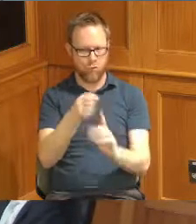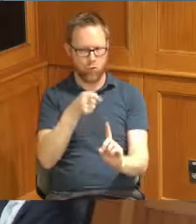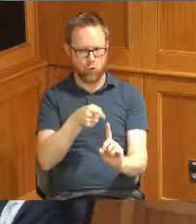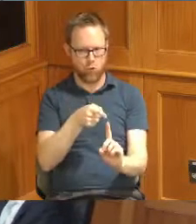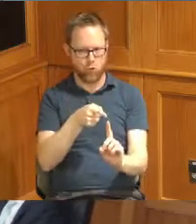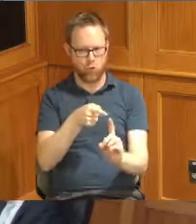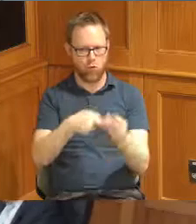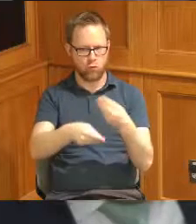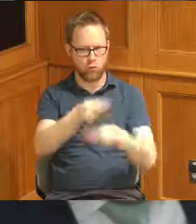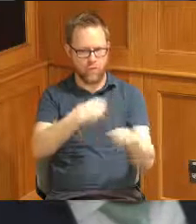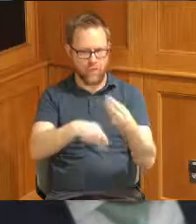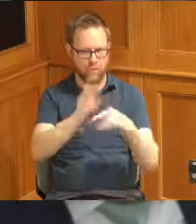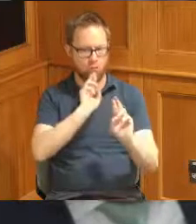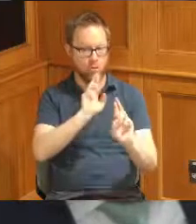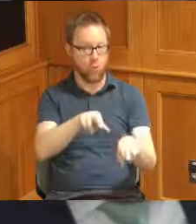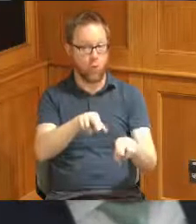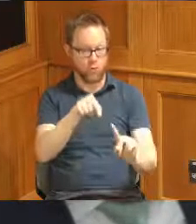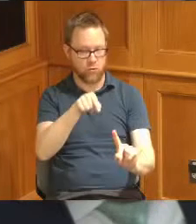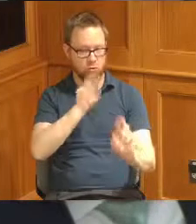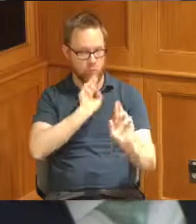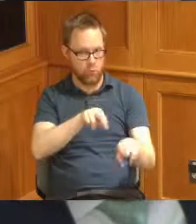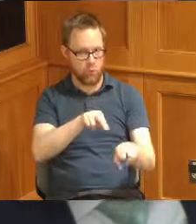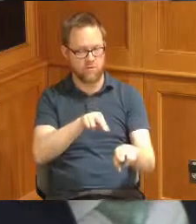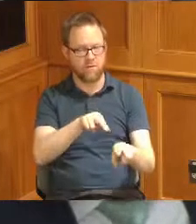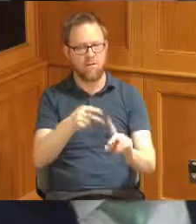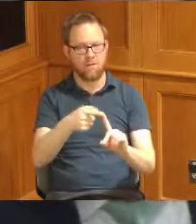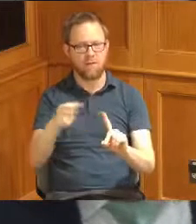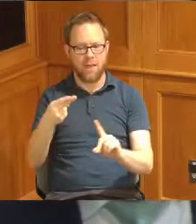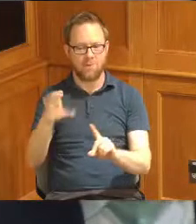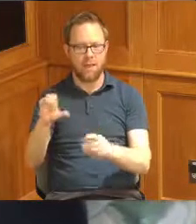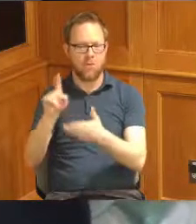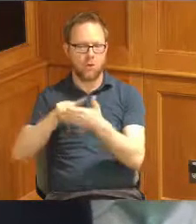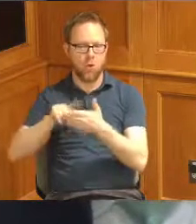transaction reports from the Hamilton County Auditor's office for December through February